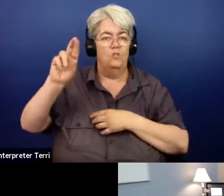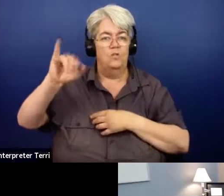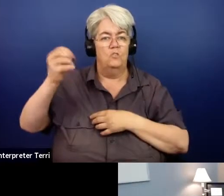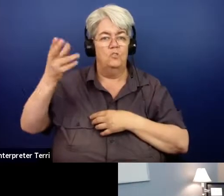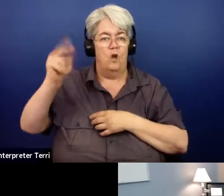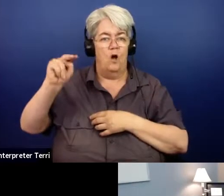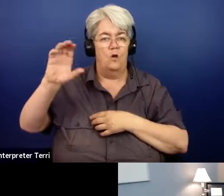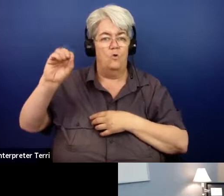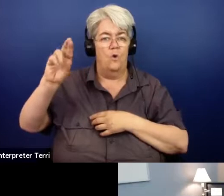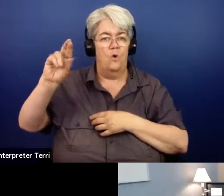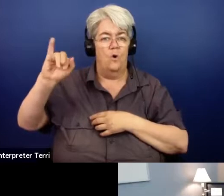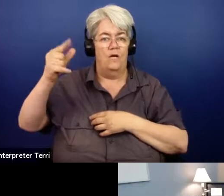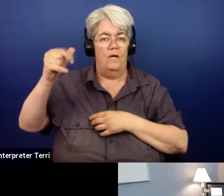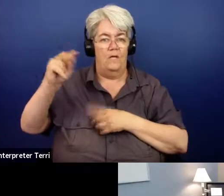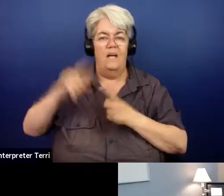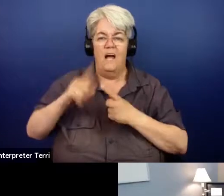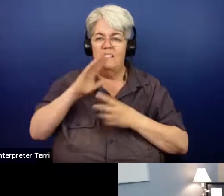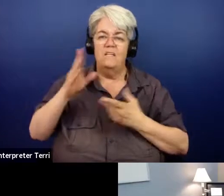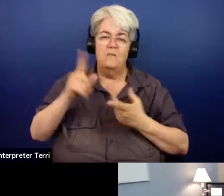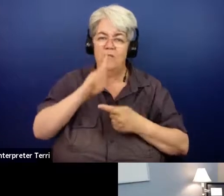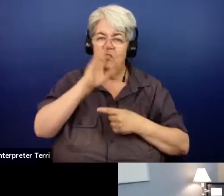on how to make accommodations. I'll